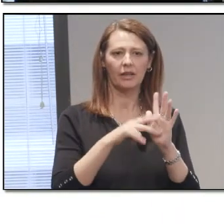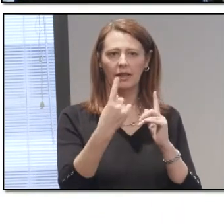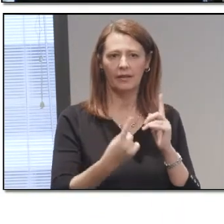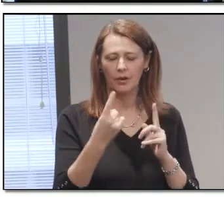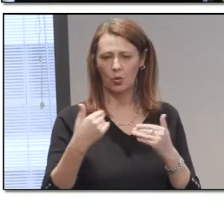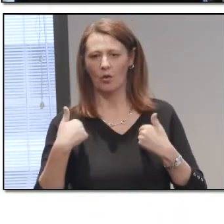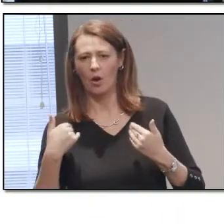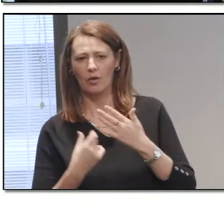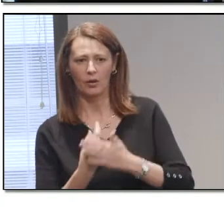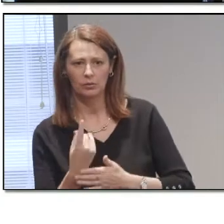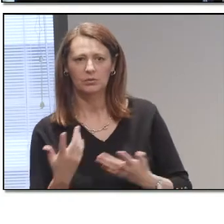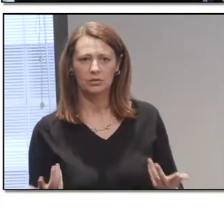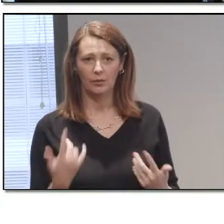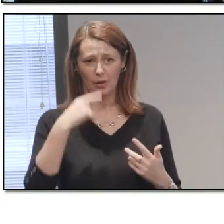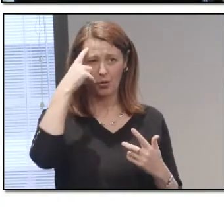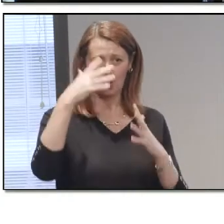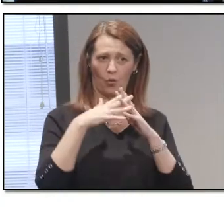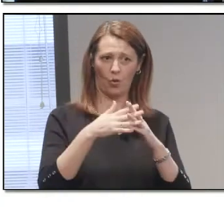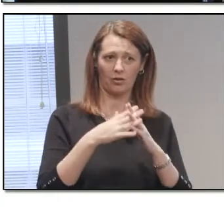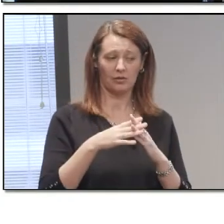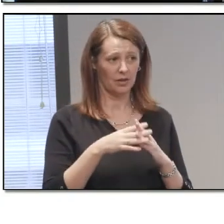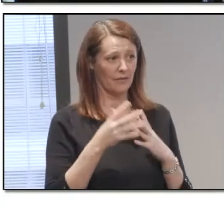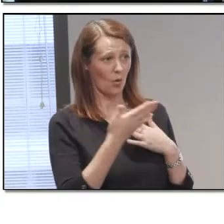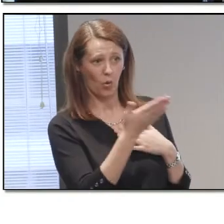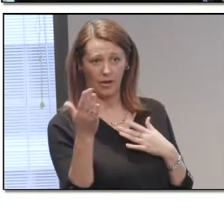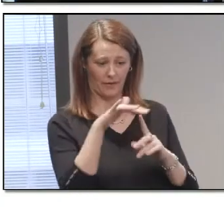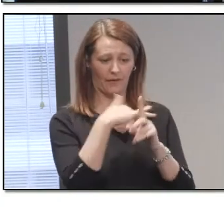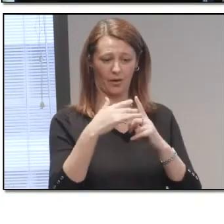I just thought it's worth saying that of probably all of our environmental exposures we know most